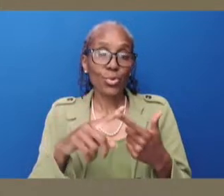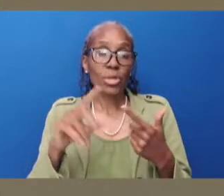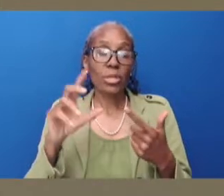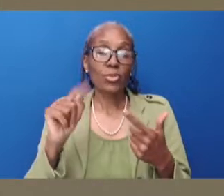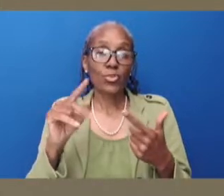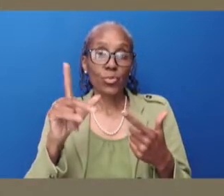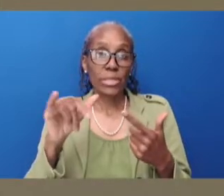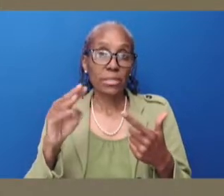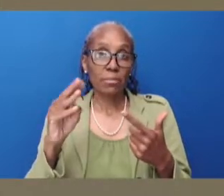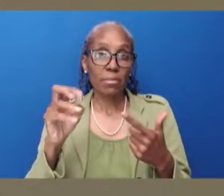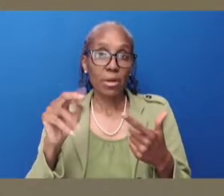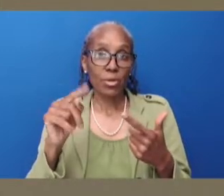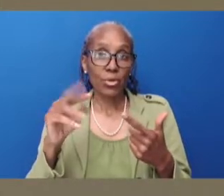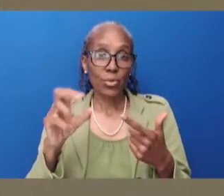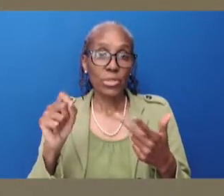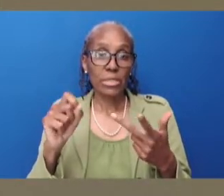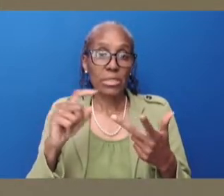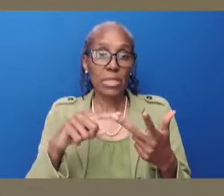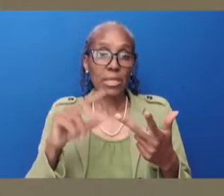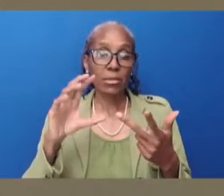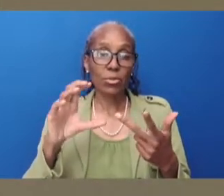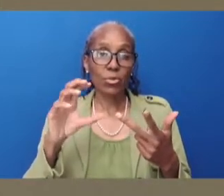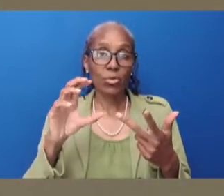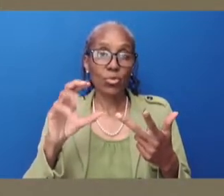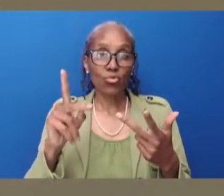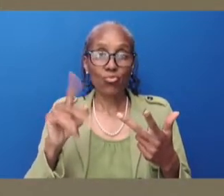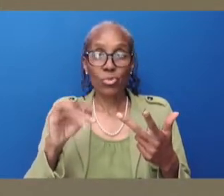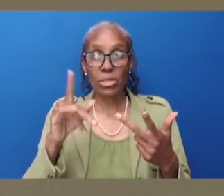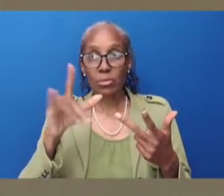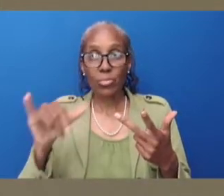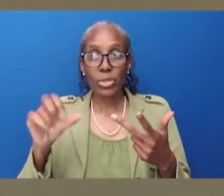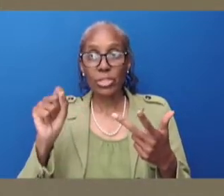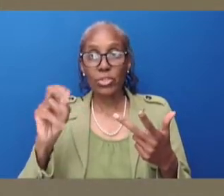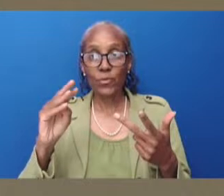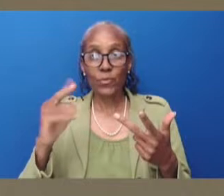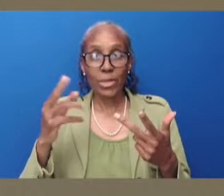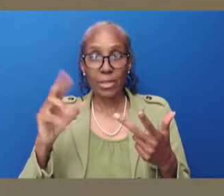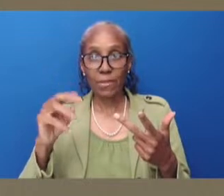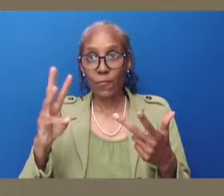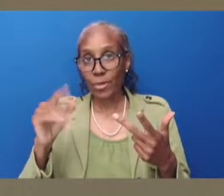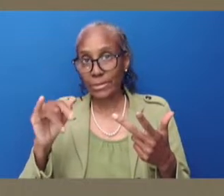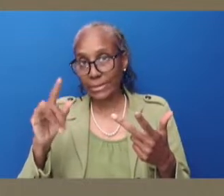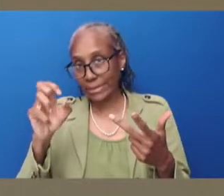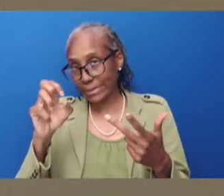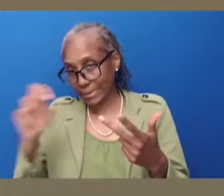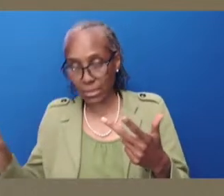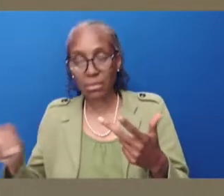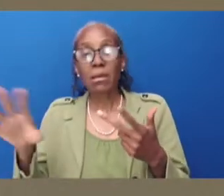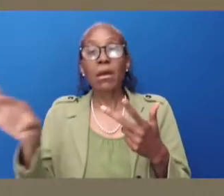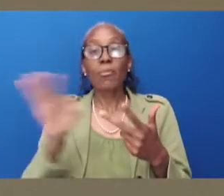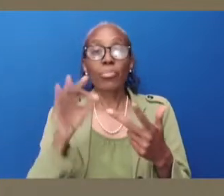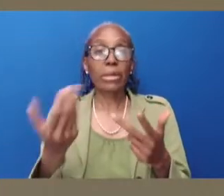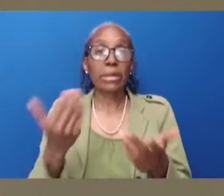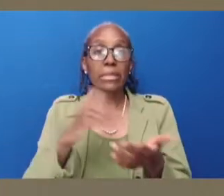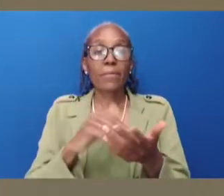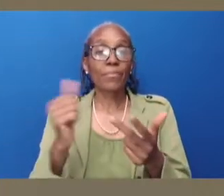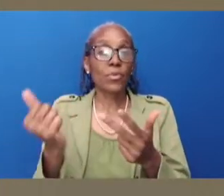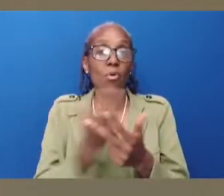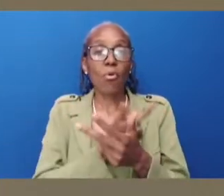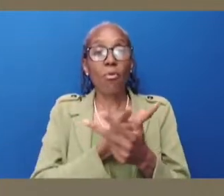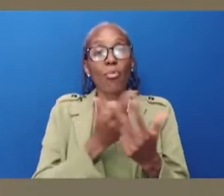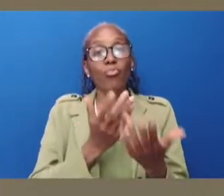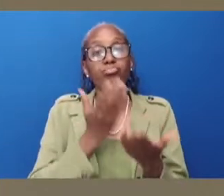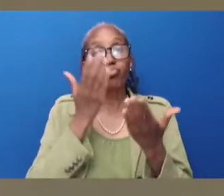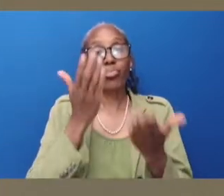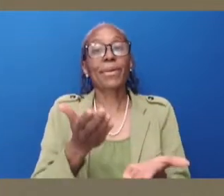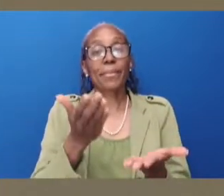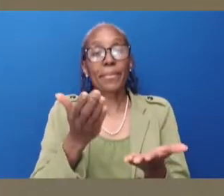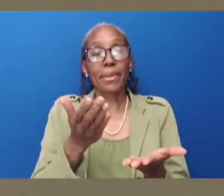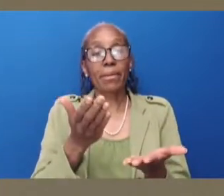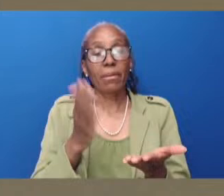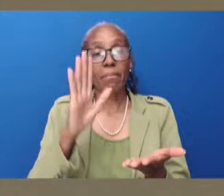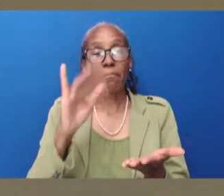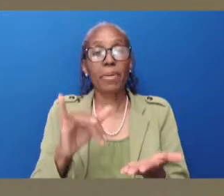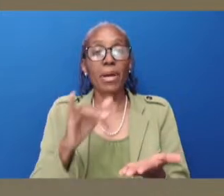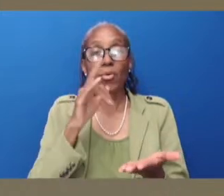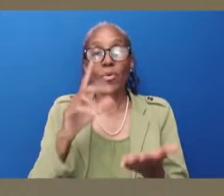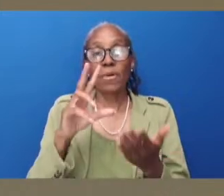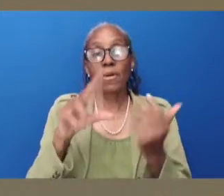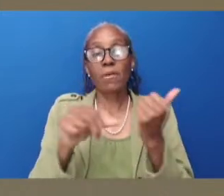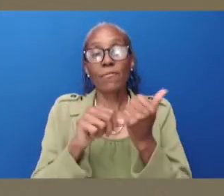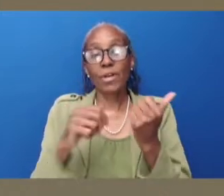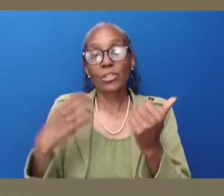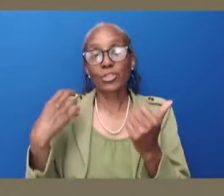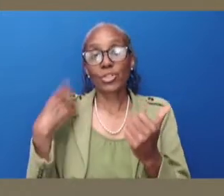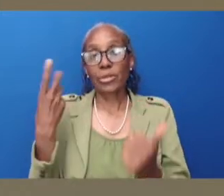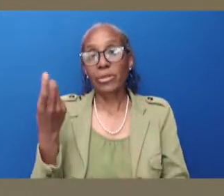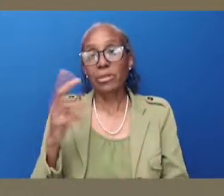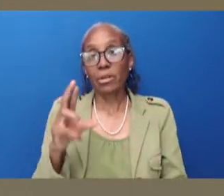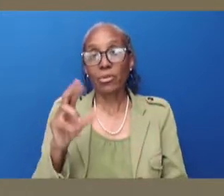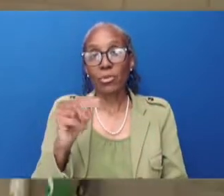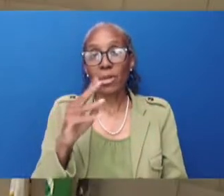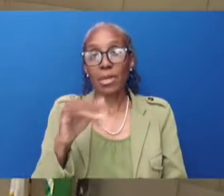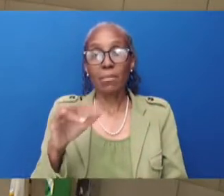JONATHAN BUKEN, JR.